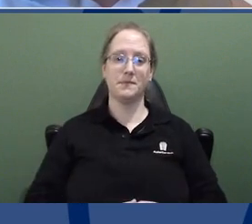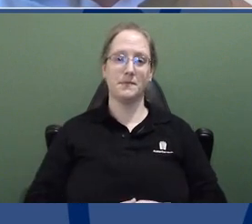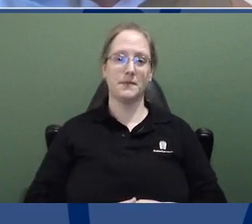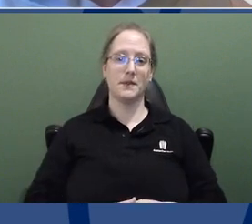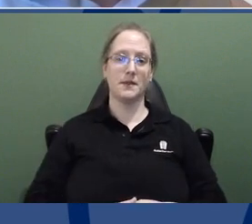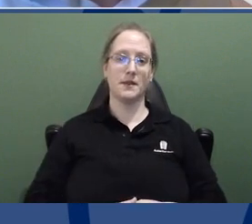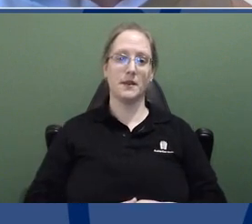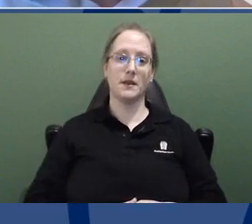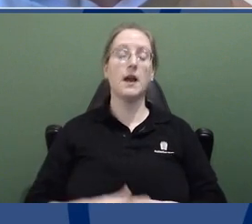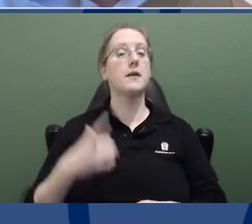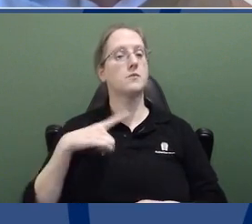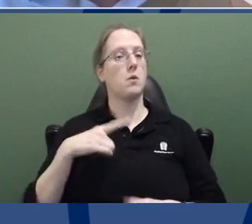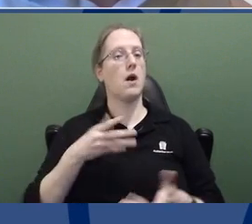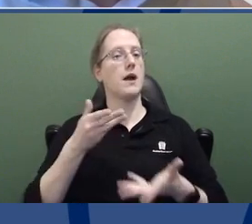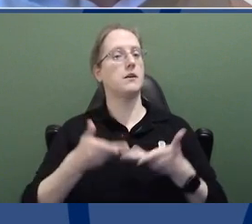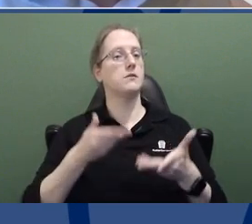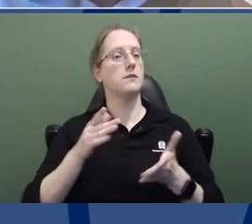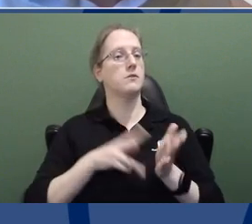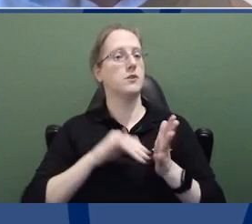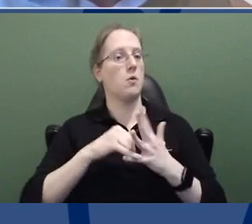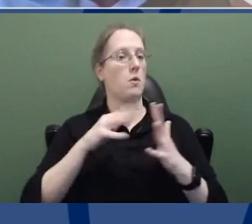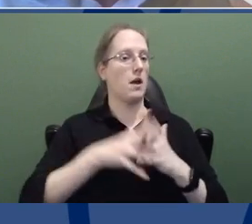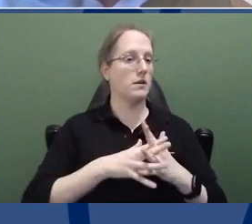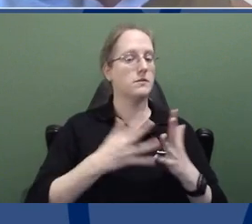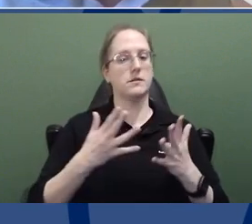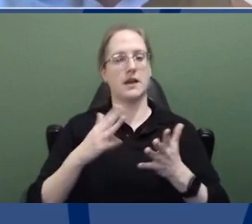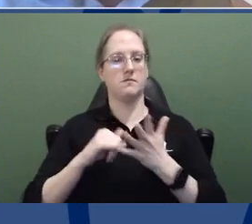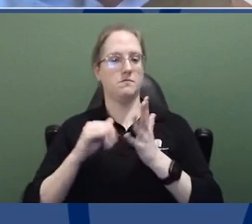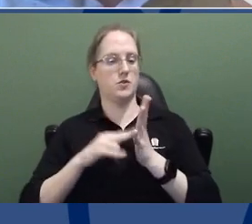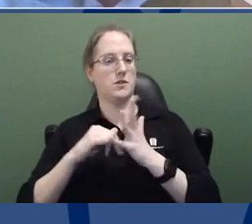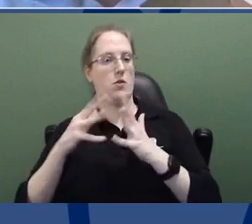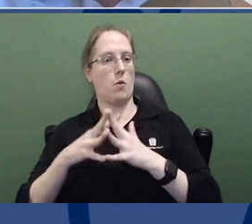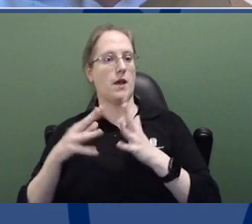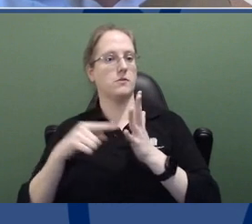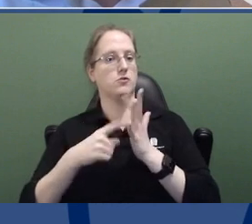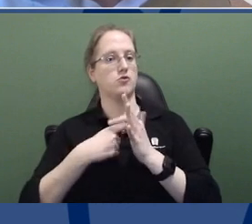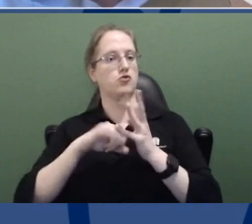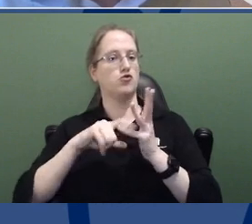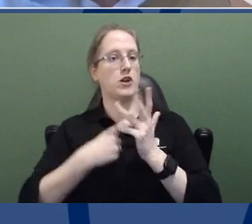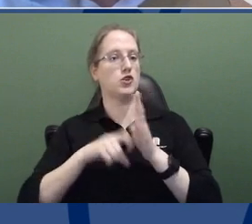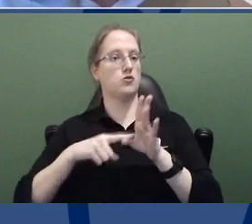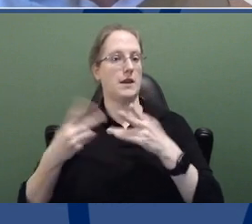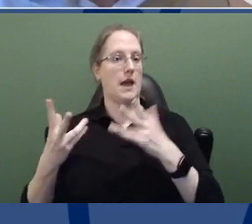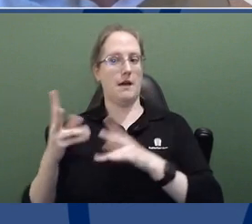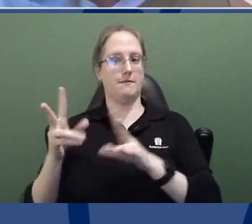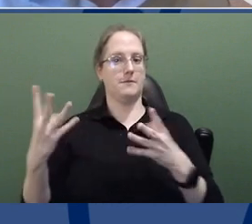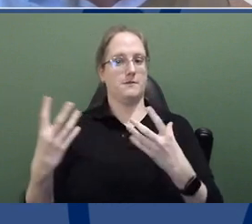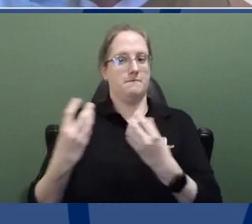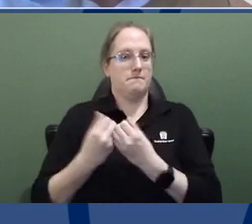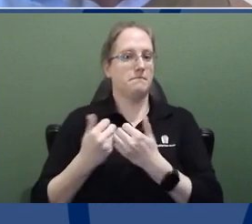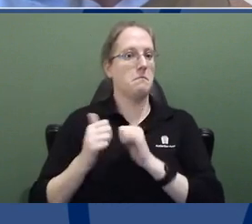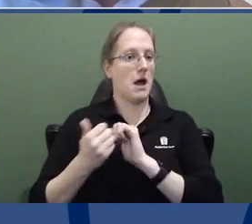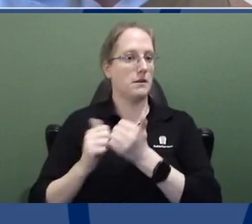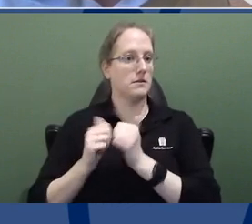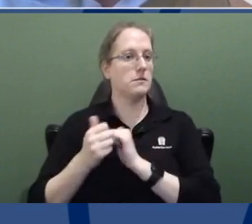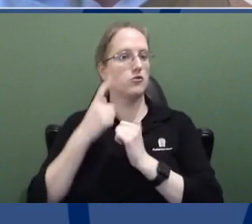Service NSW and New South Wales Treasury have teamed up to try to deliver support to business,